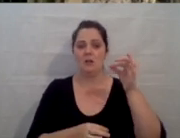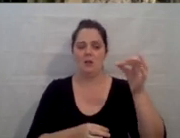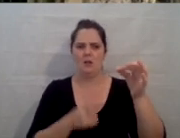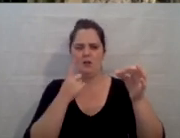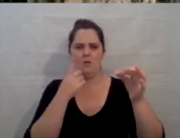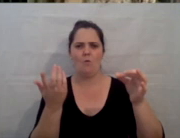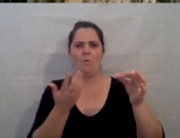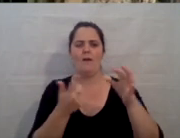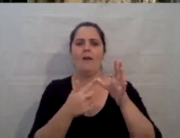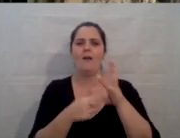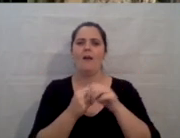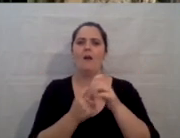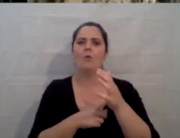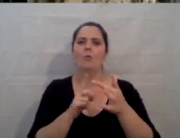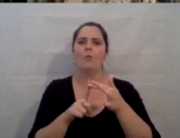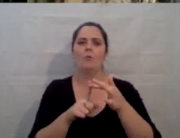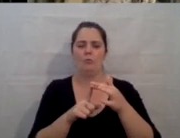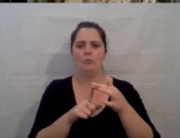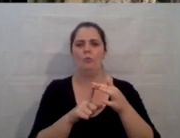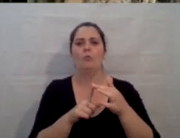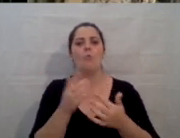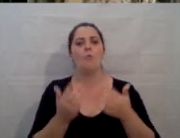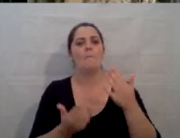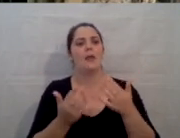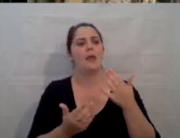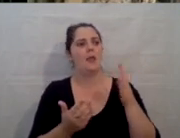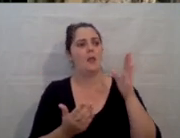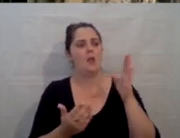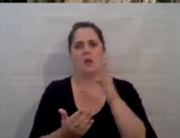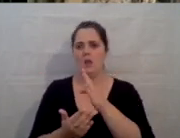of Atticus's arm and check it against my drawing – I'm slightly off